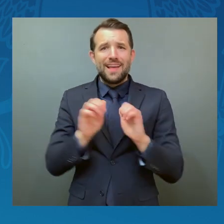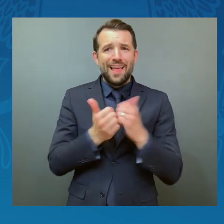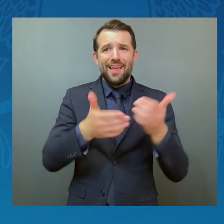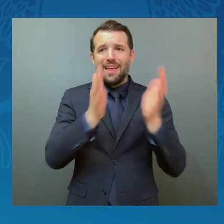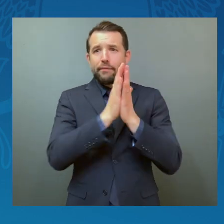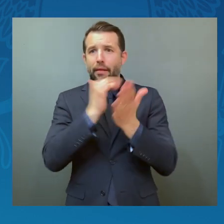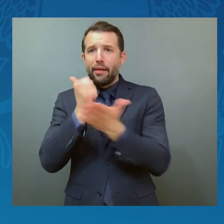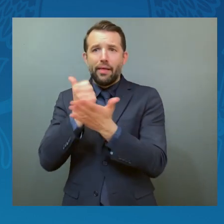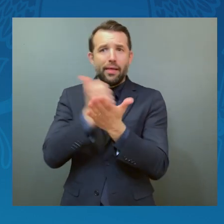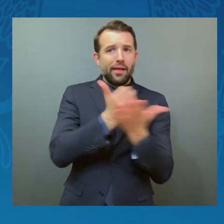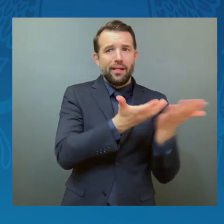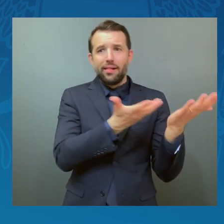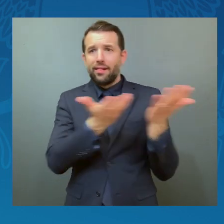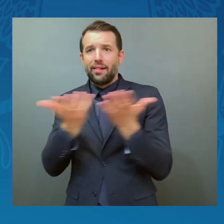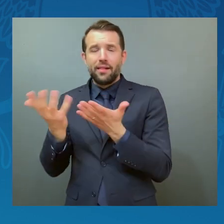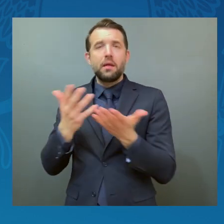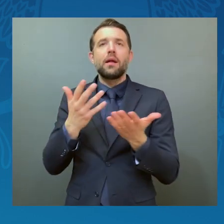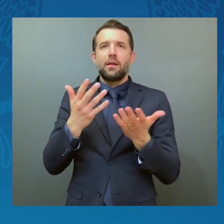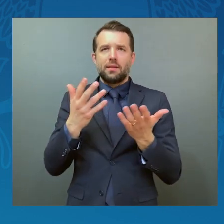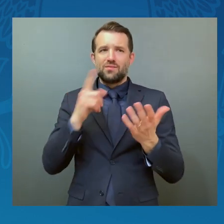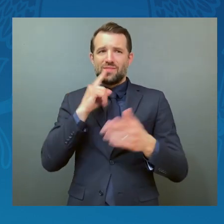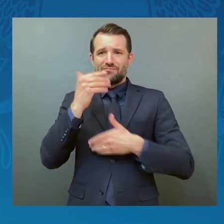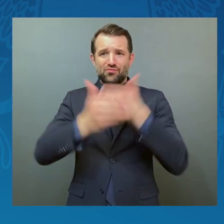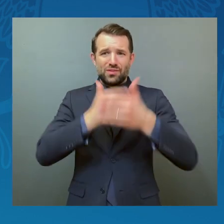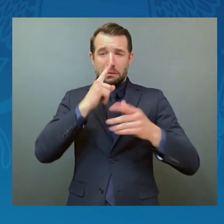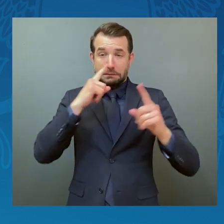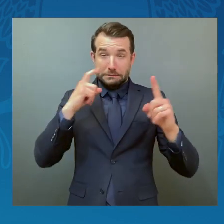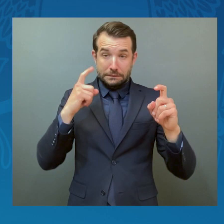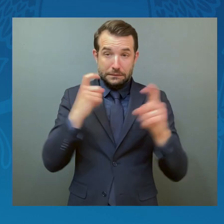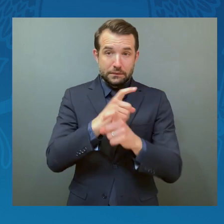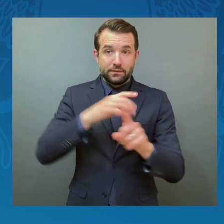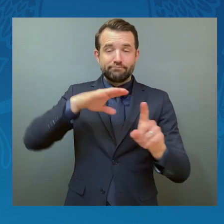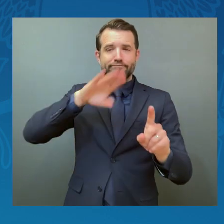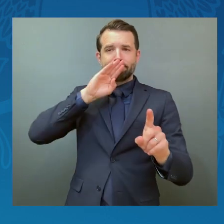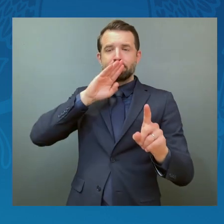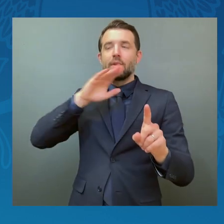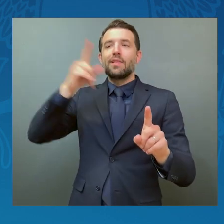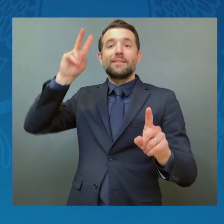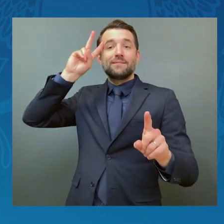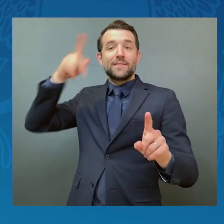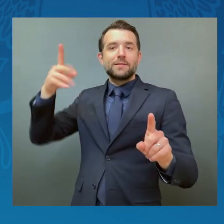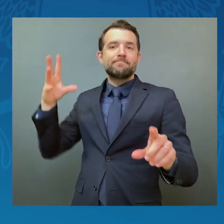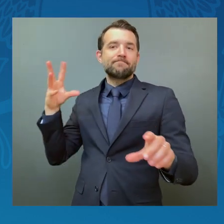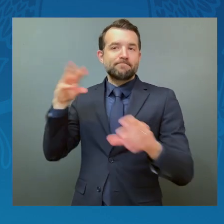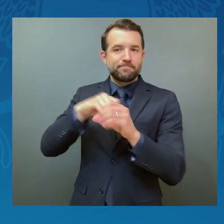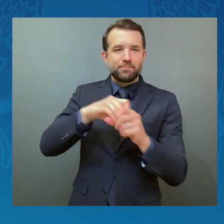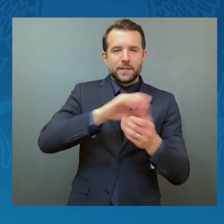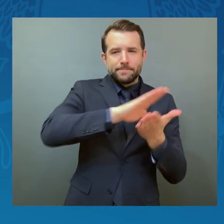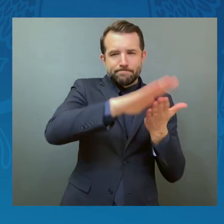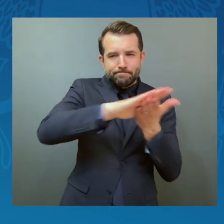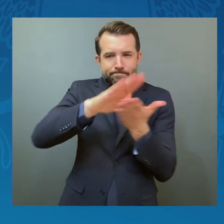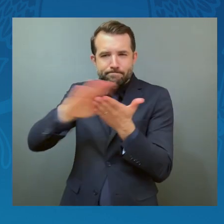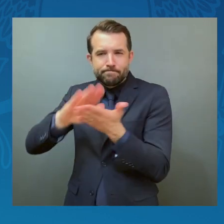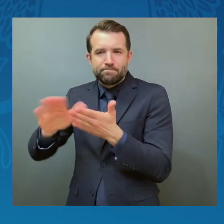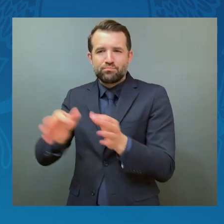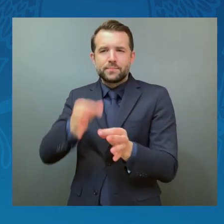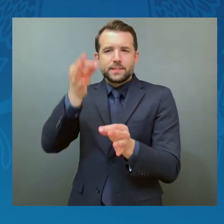We're reviewing our underwriting practices for our VA loan program, to make them more amenable to our veteran community.